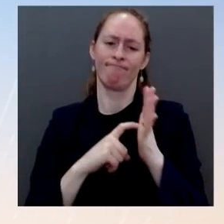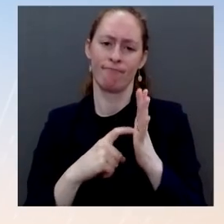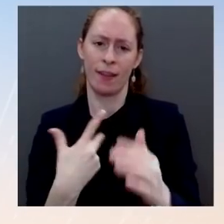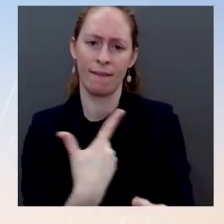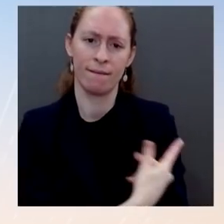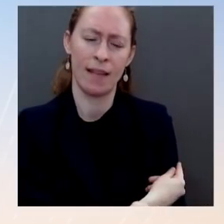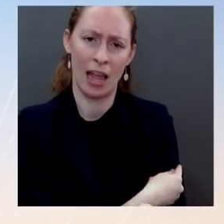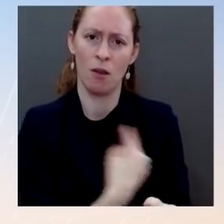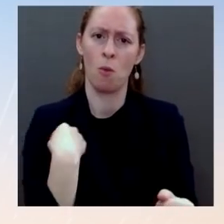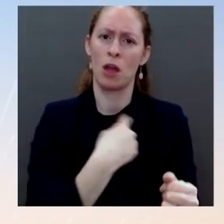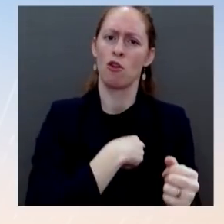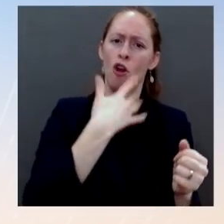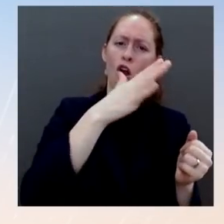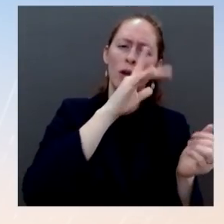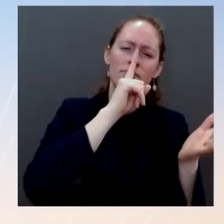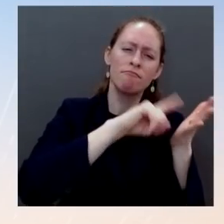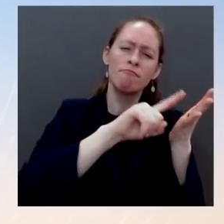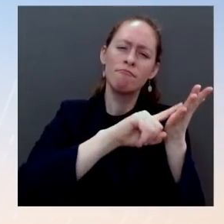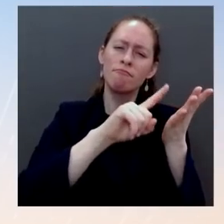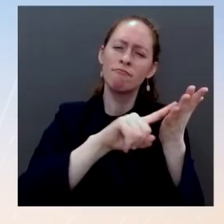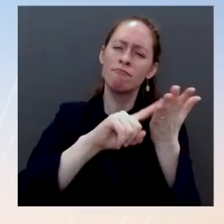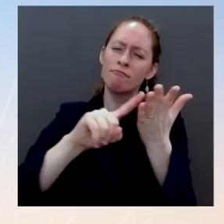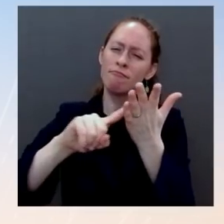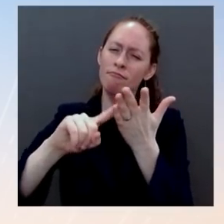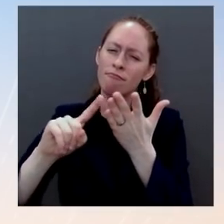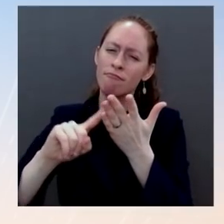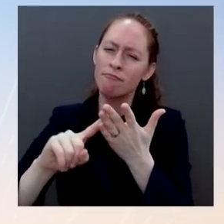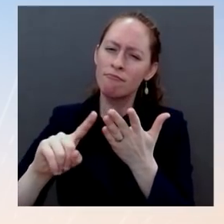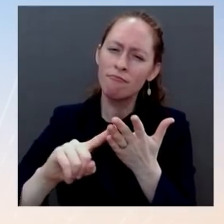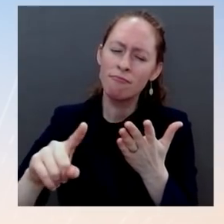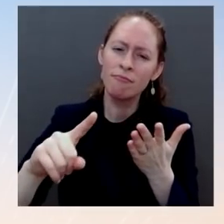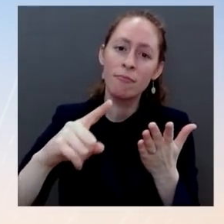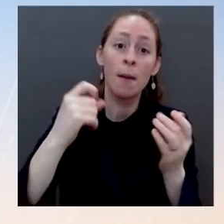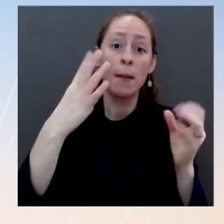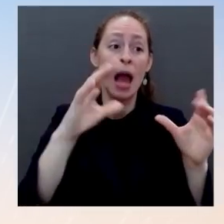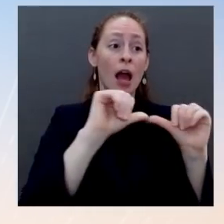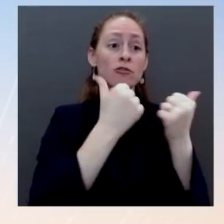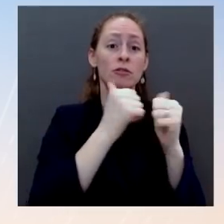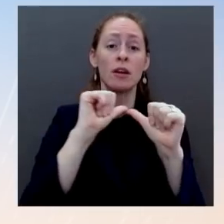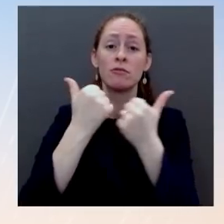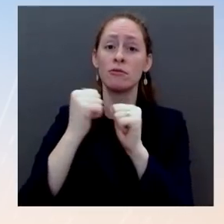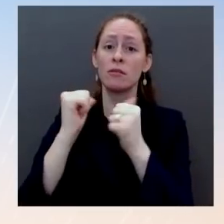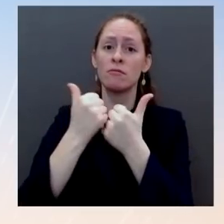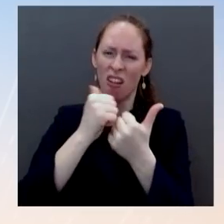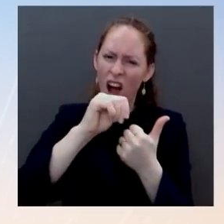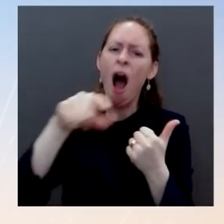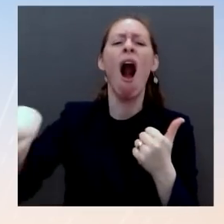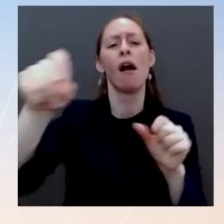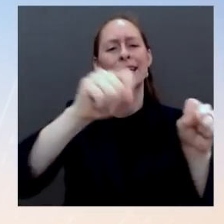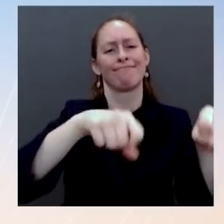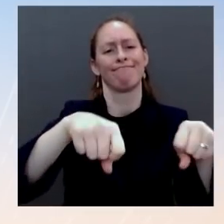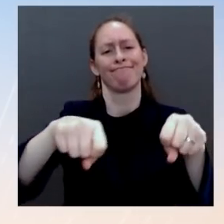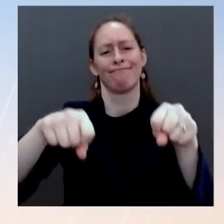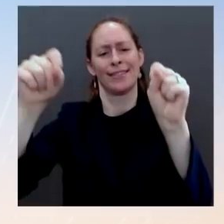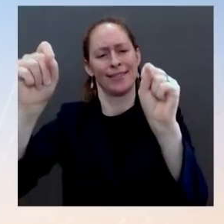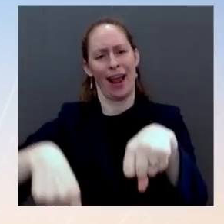United States Postal Service made in its letter to OSHA was, quote, this mandate is, quote, "is likely to result in the loss of many employees --